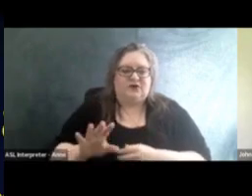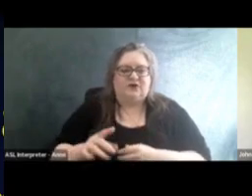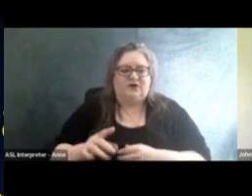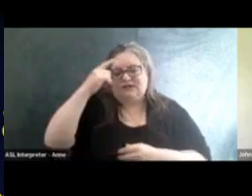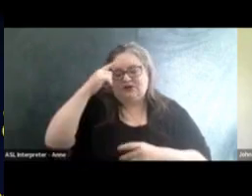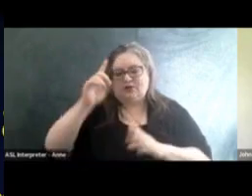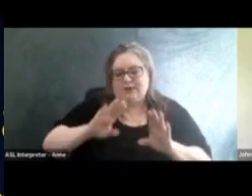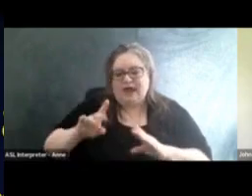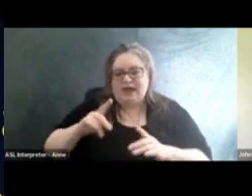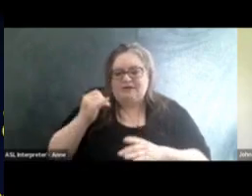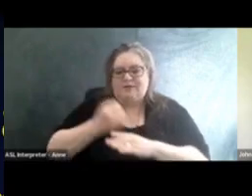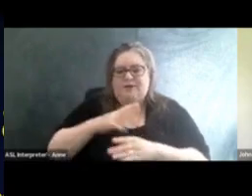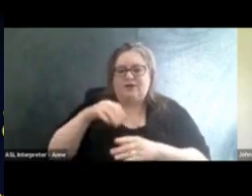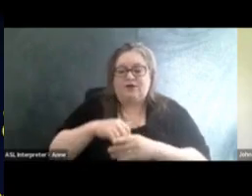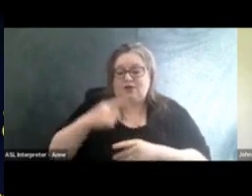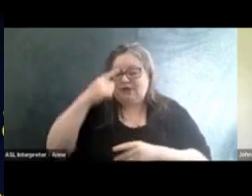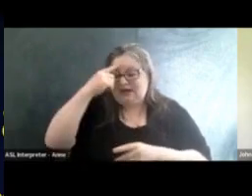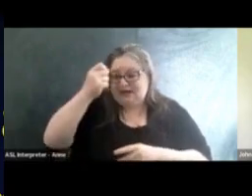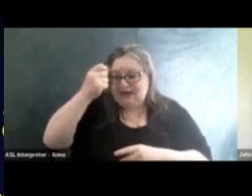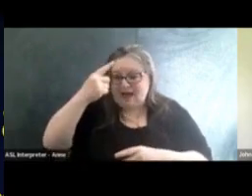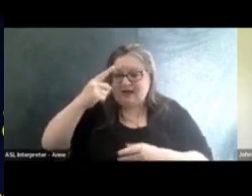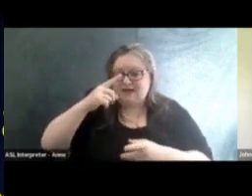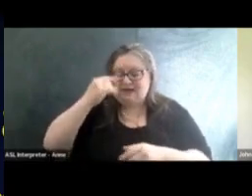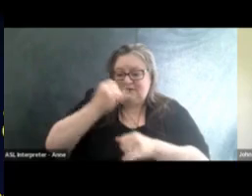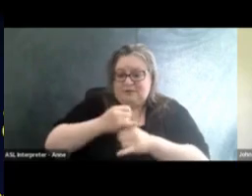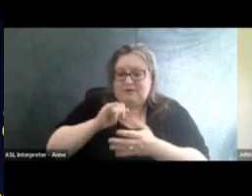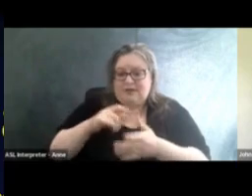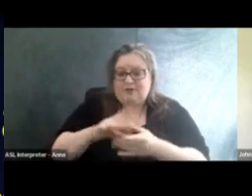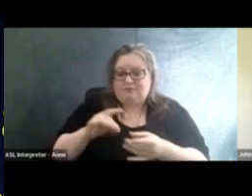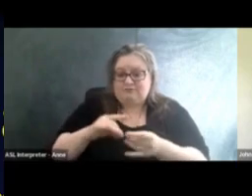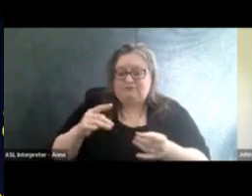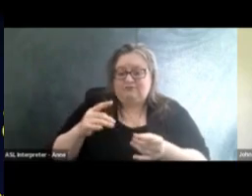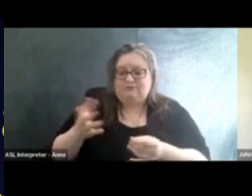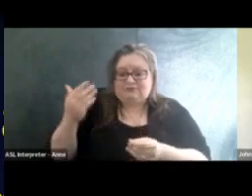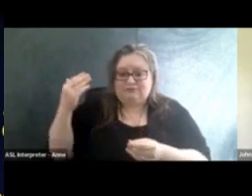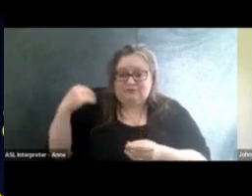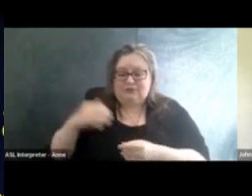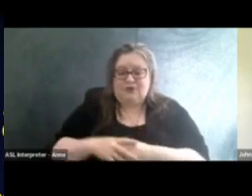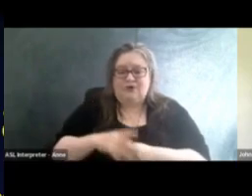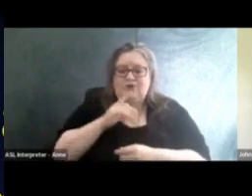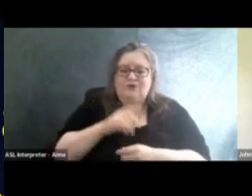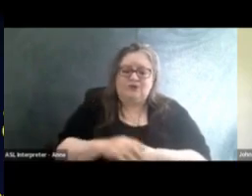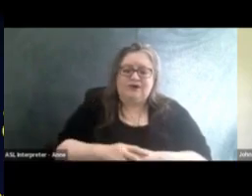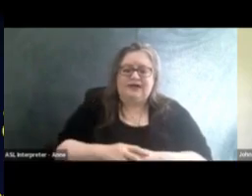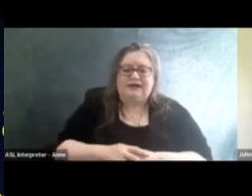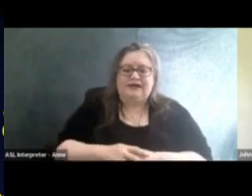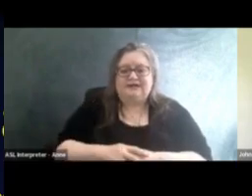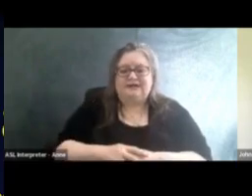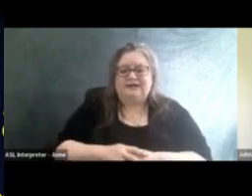impairments, including cognitive impairments that we've been talking about earlier, really undermine the ability to participate conventionally in